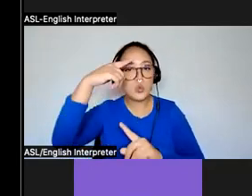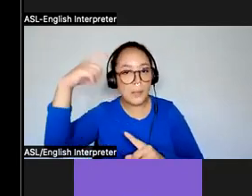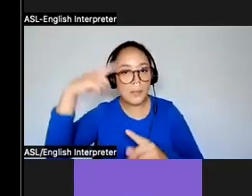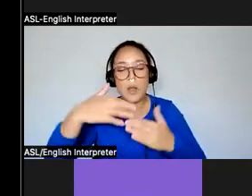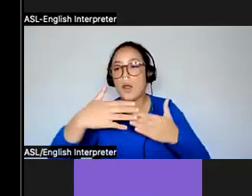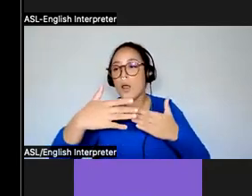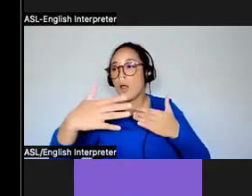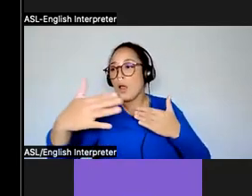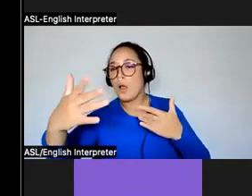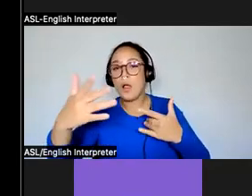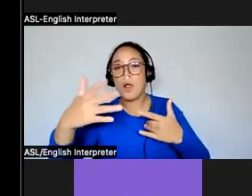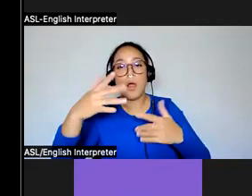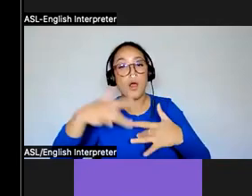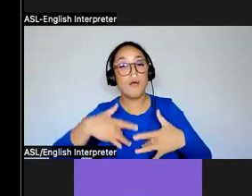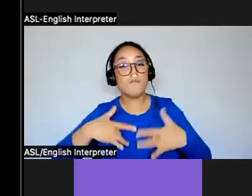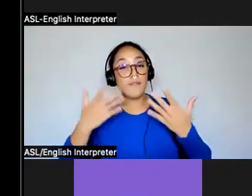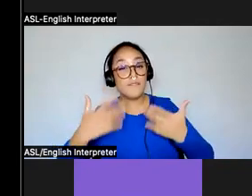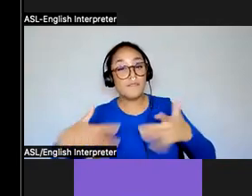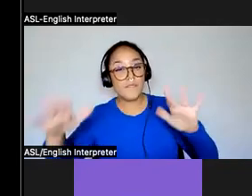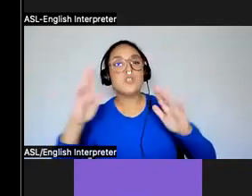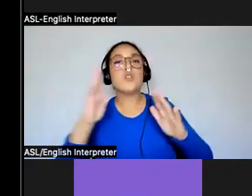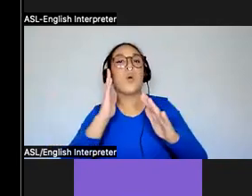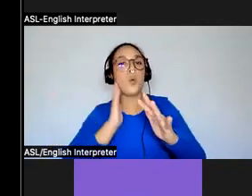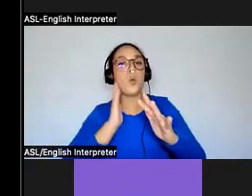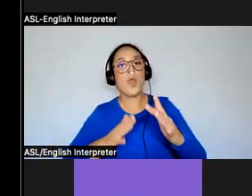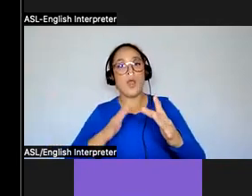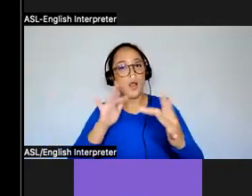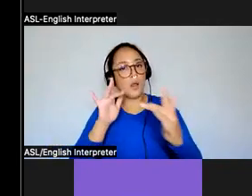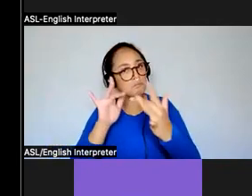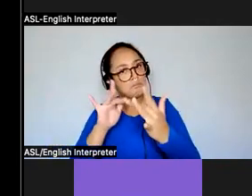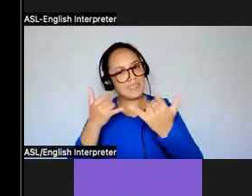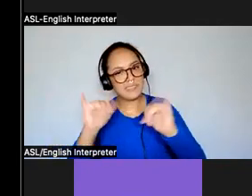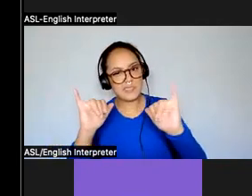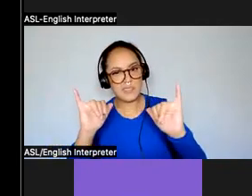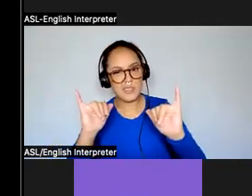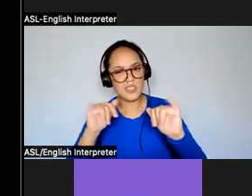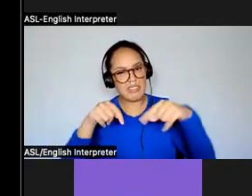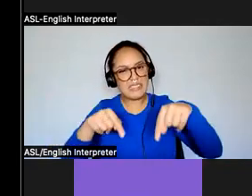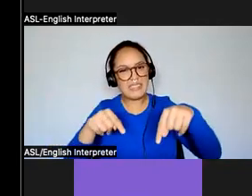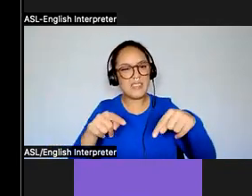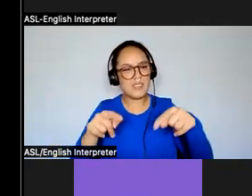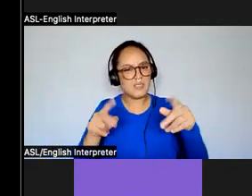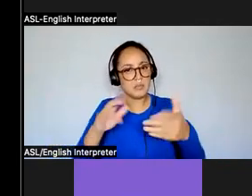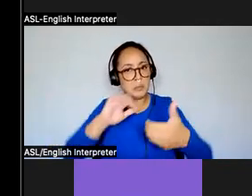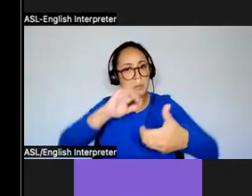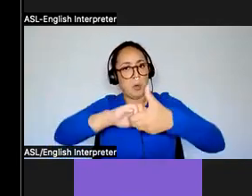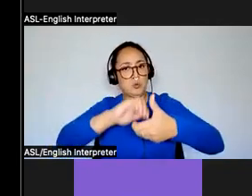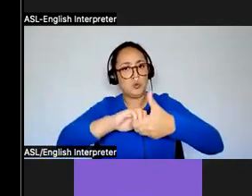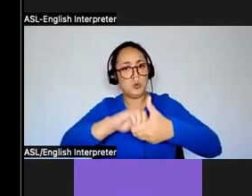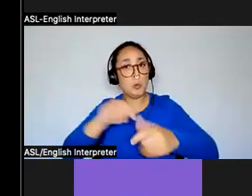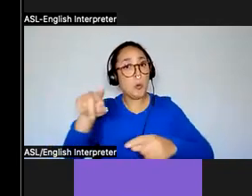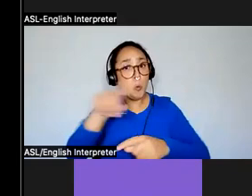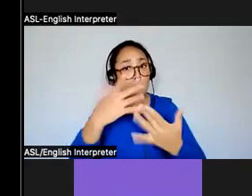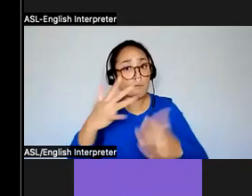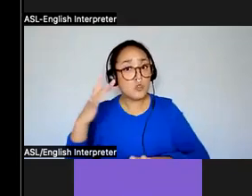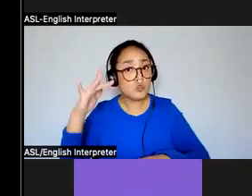And so it's a real partnership, for those of you who have received another term Arts Council grant before and not this one.